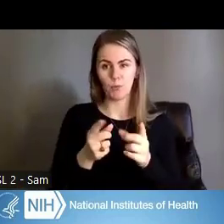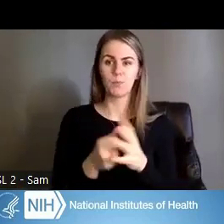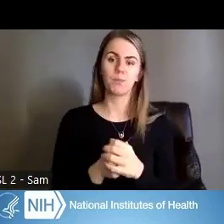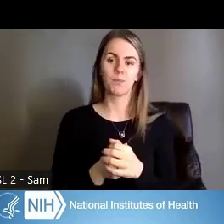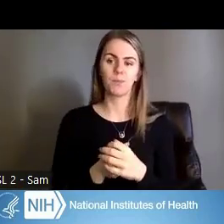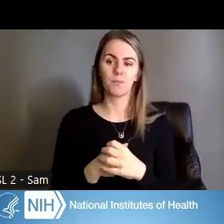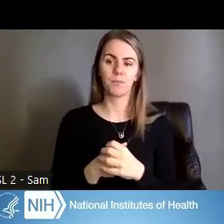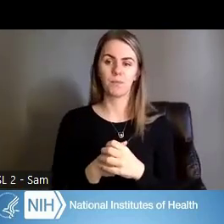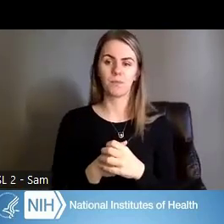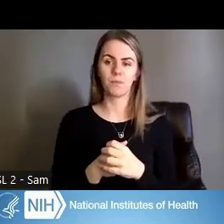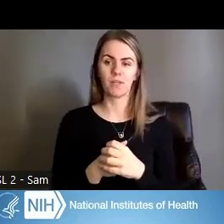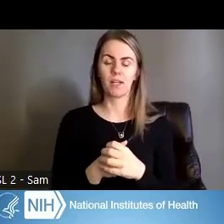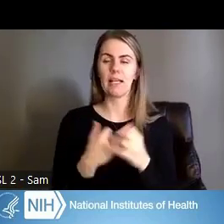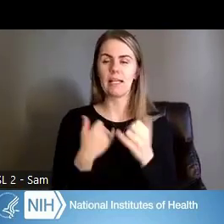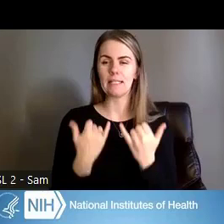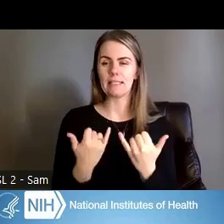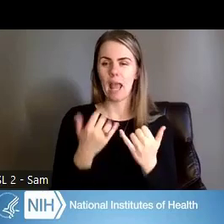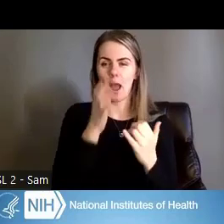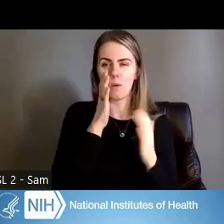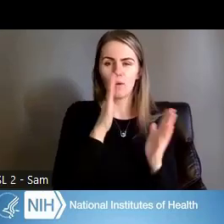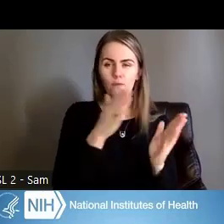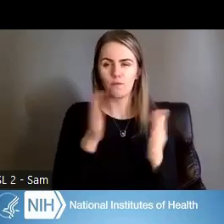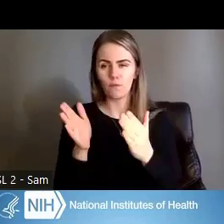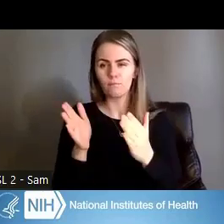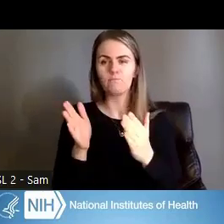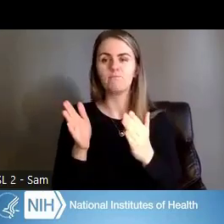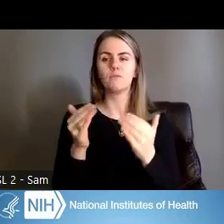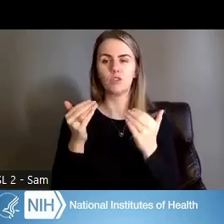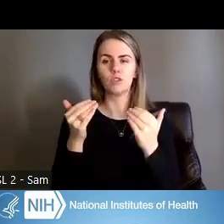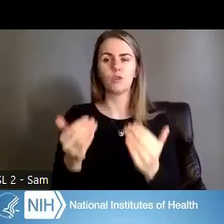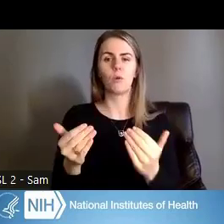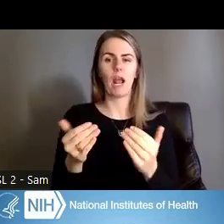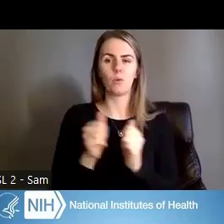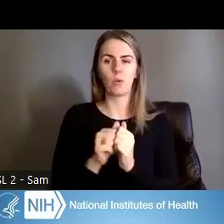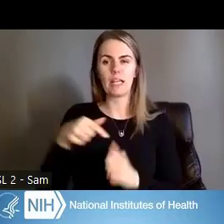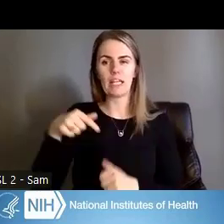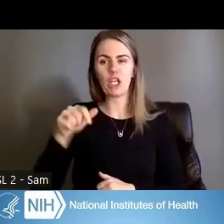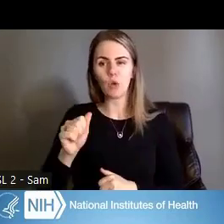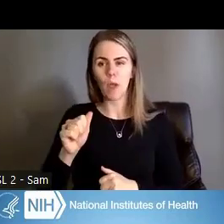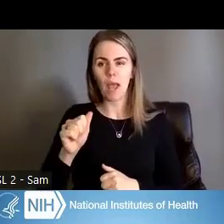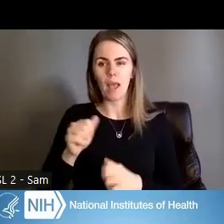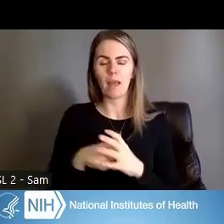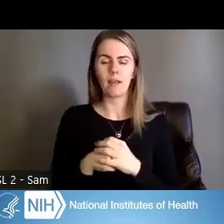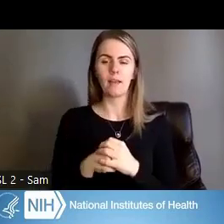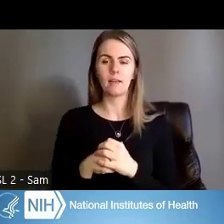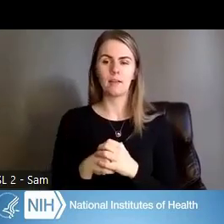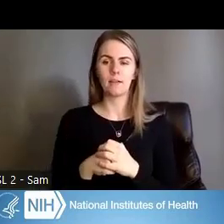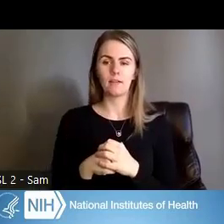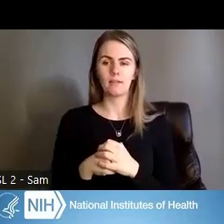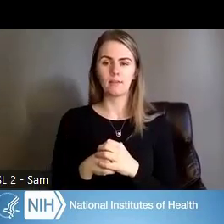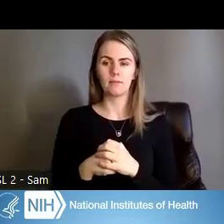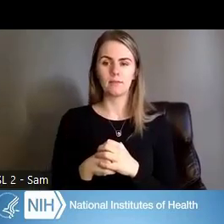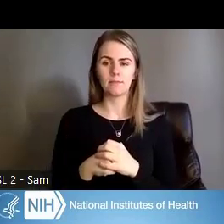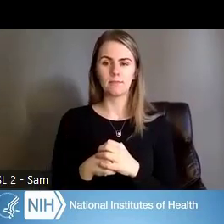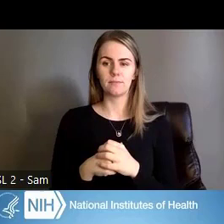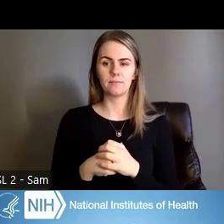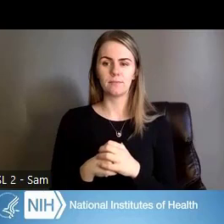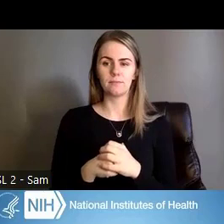to moving into the Q&A portion of the session. So if you haven't had the time to submit your question,